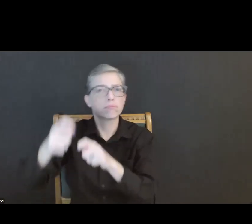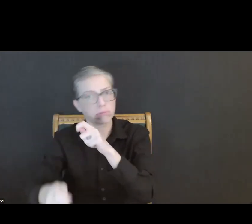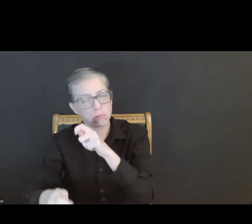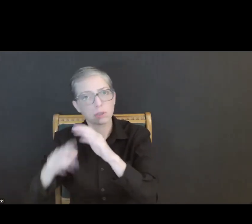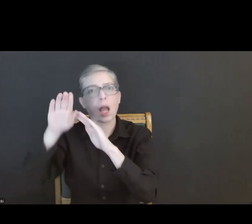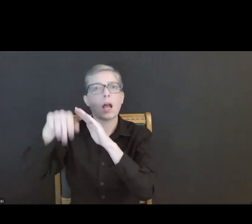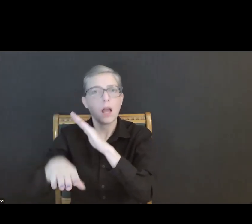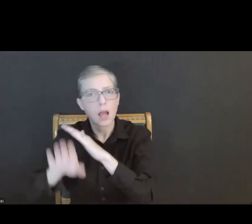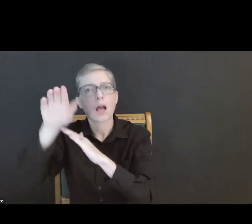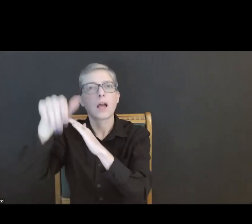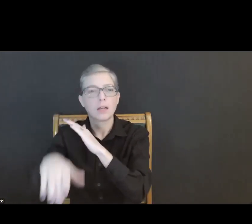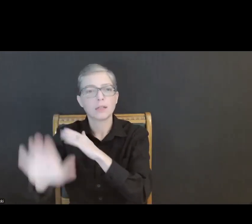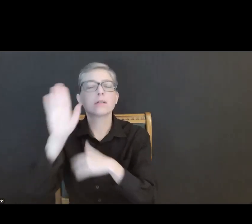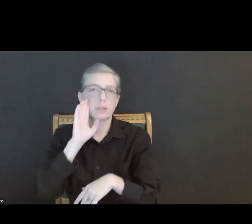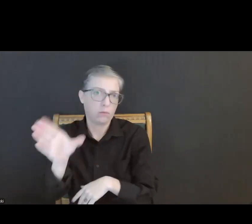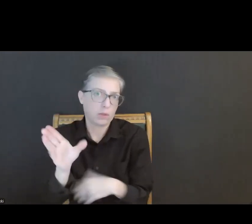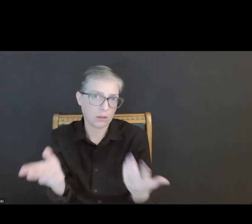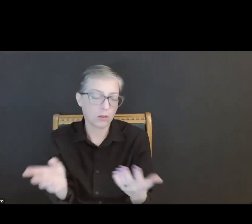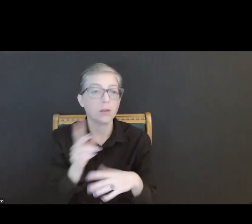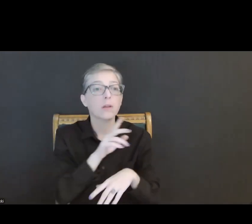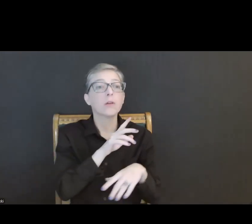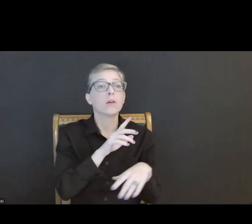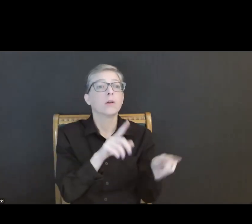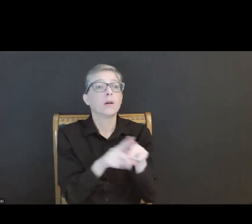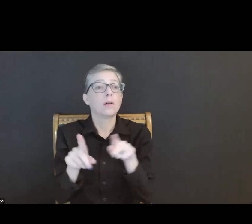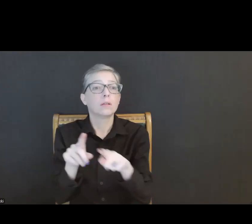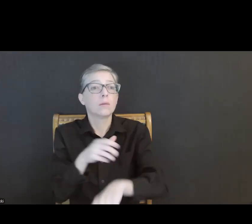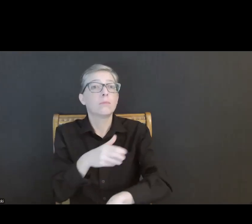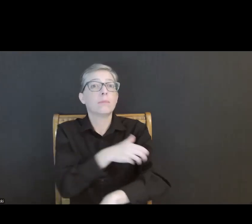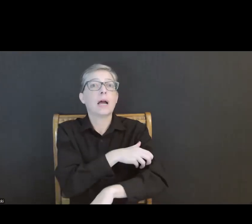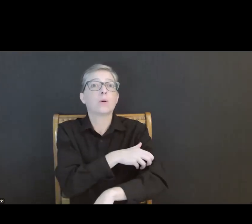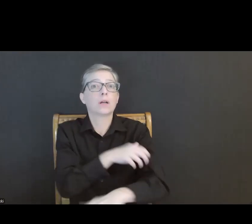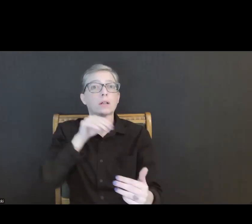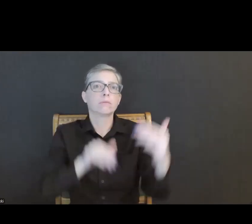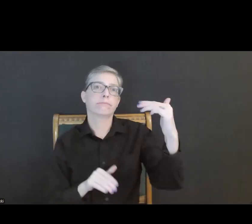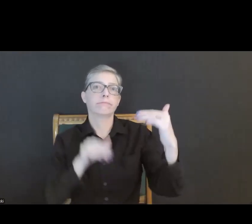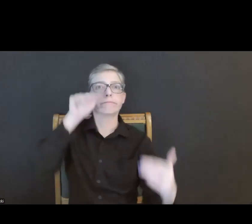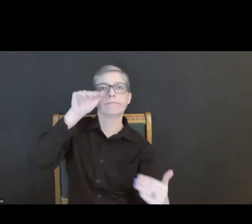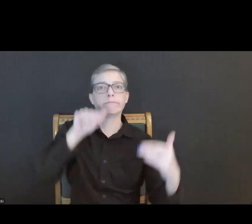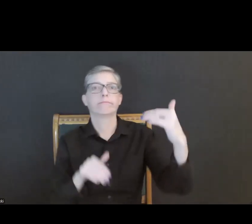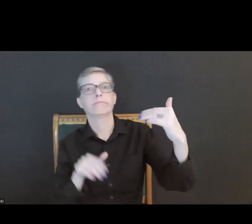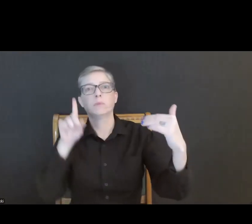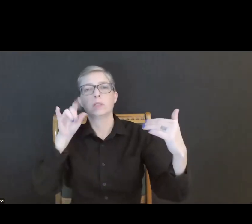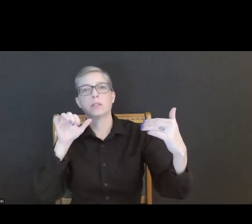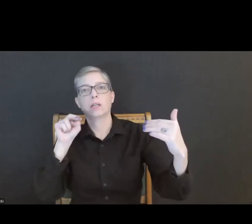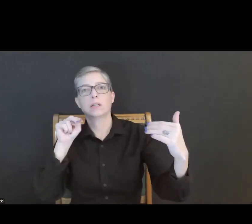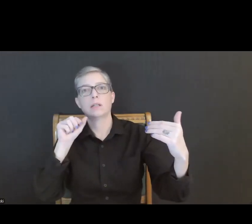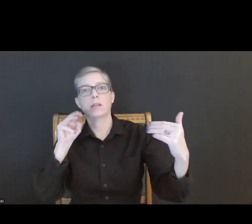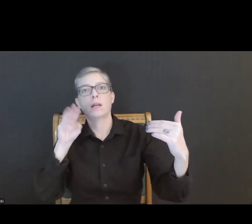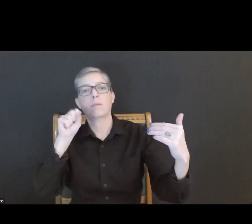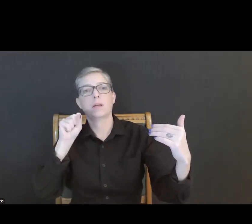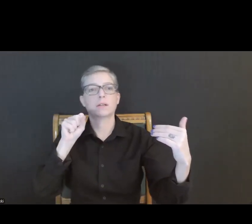dynamics thing um and how to reduce or eliminate power dynamics for other person to really feel